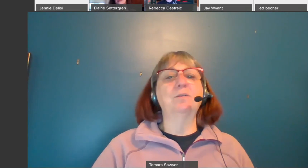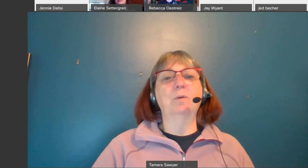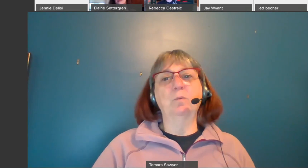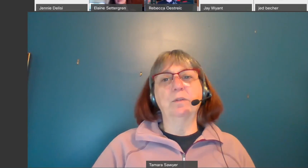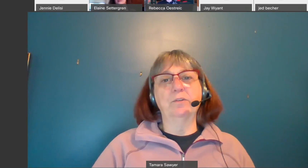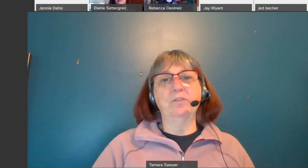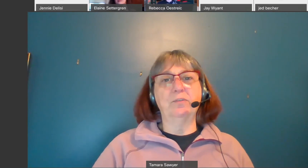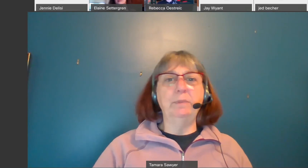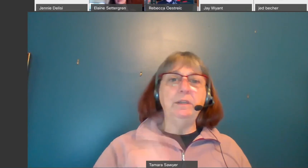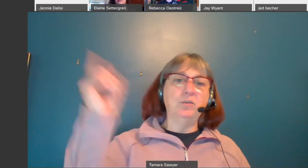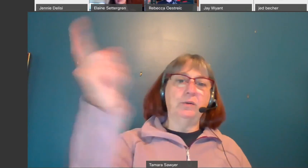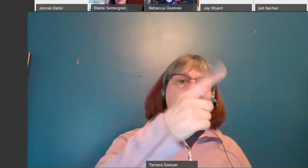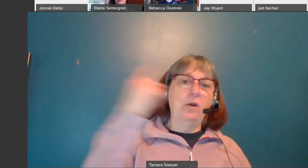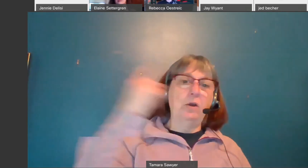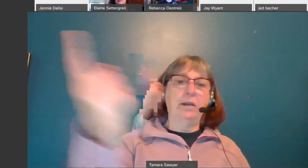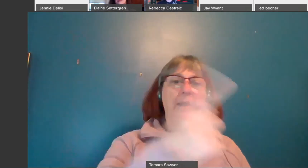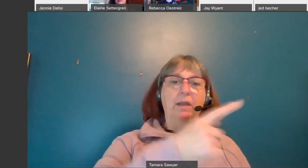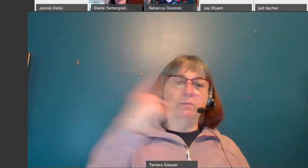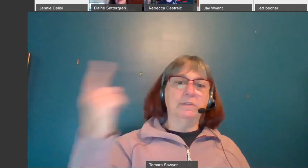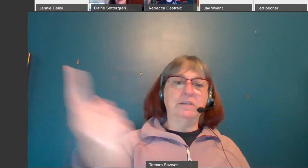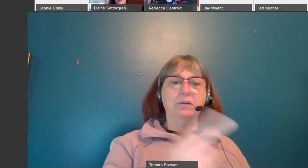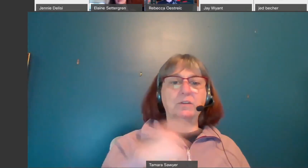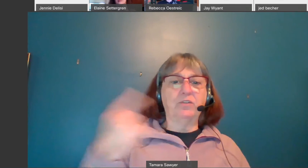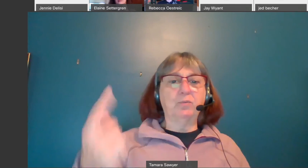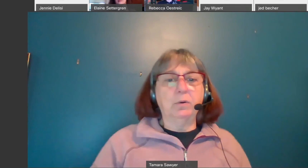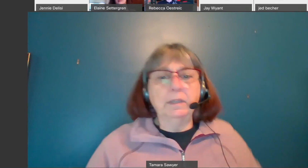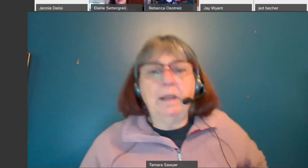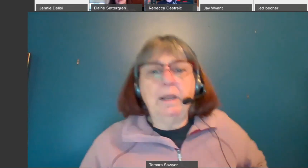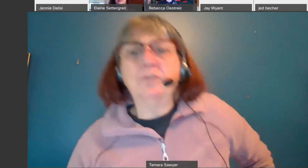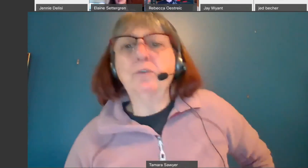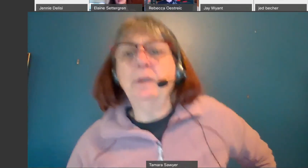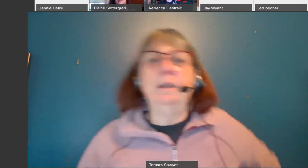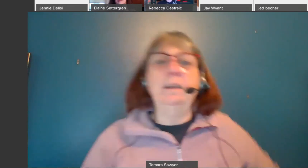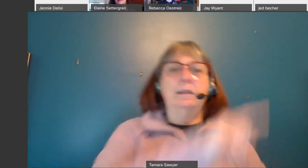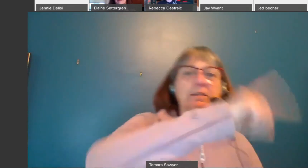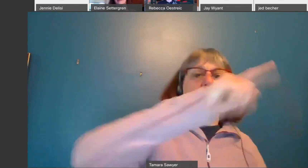the one where there's this mini tornado and- and your material is swirling on the screen and it gets to